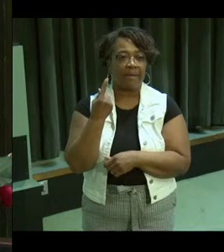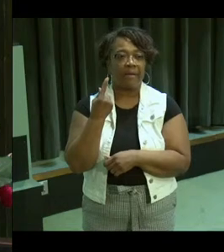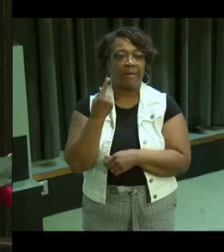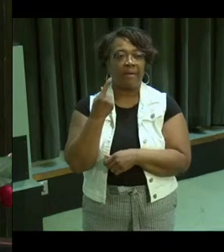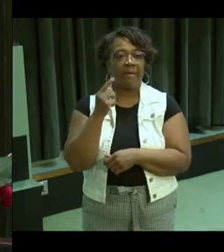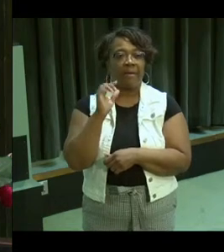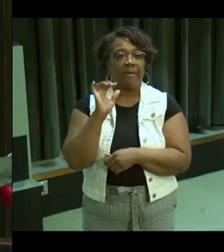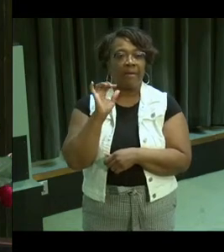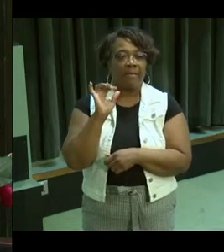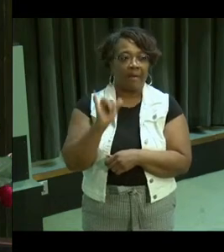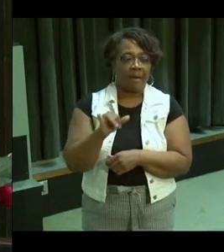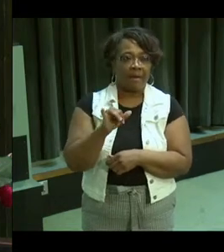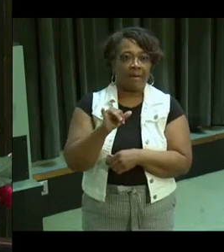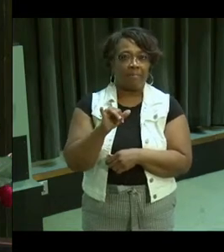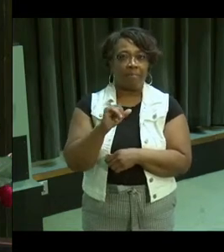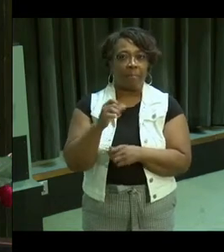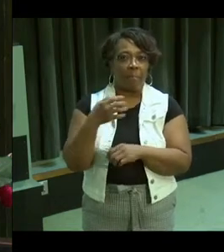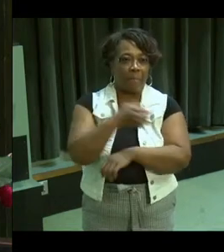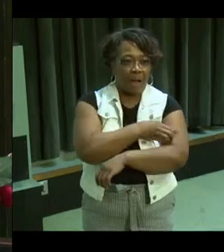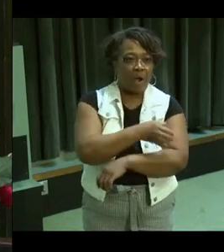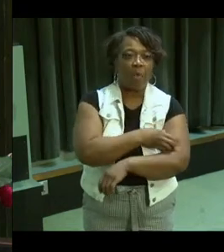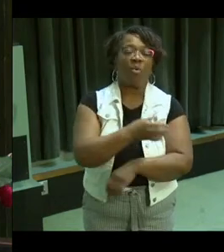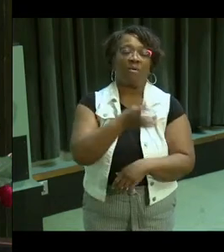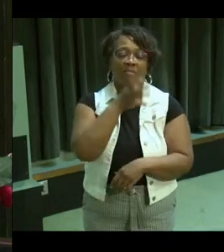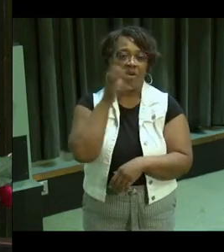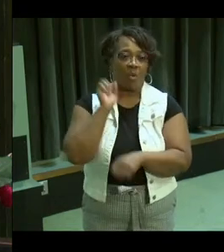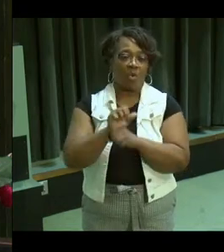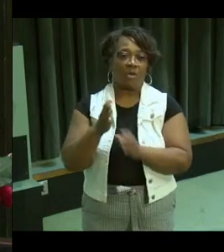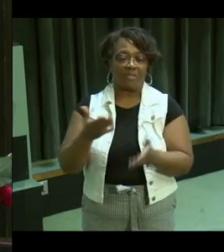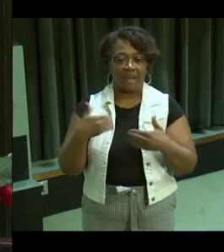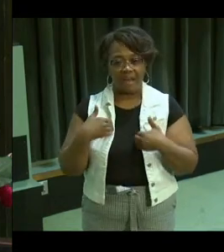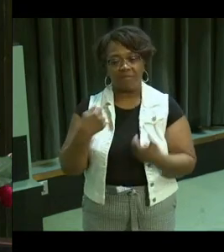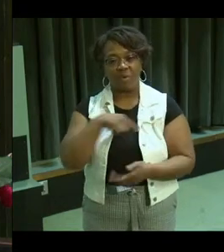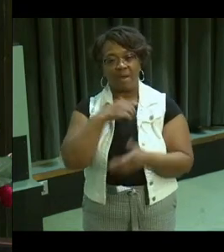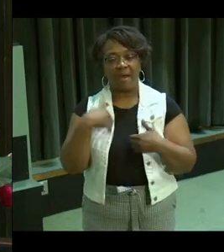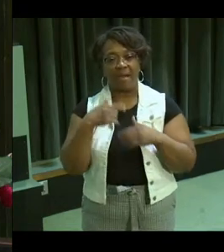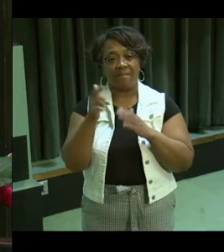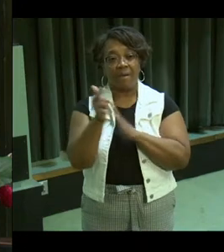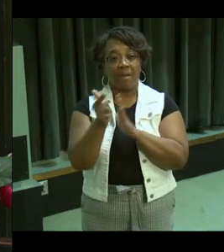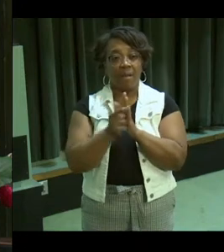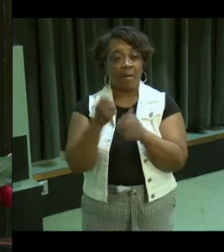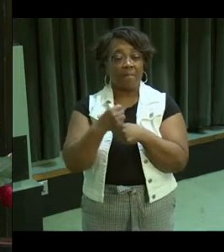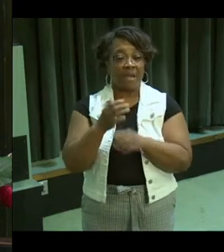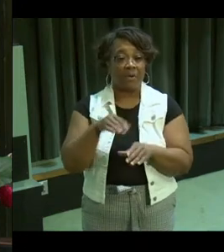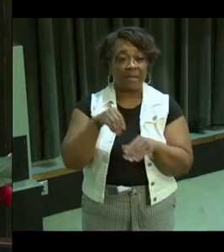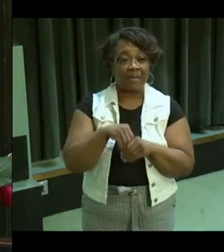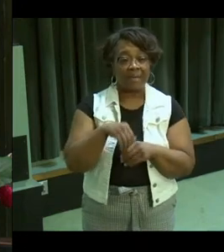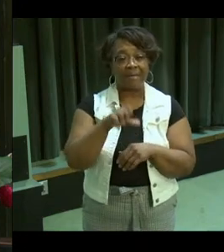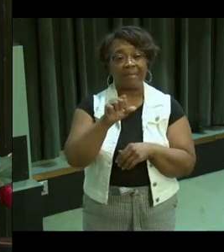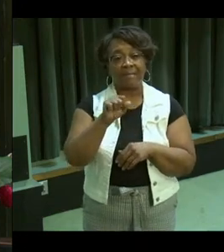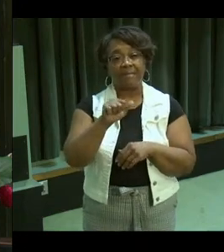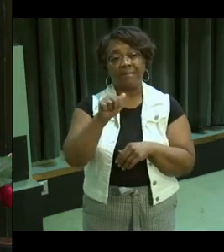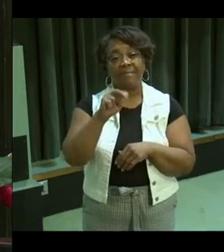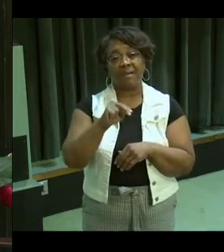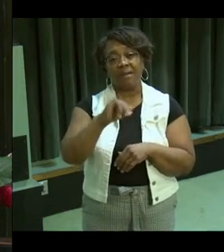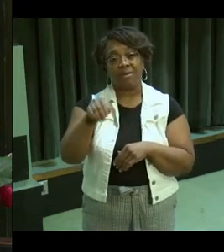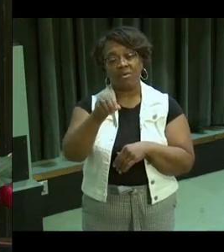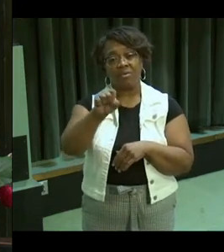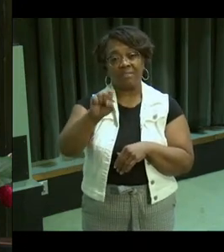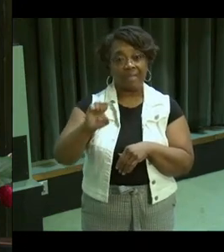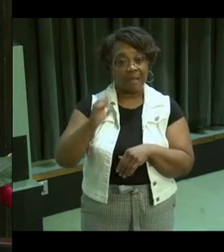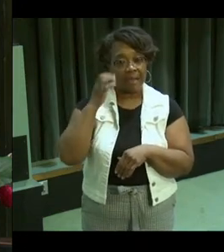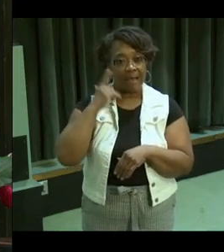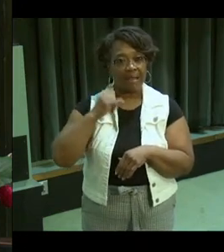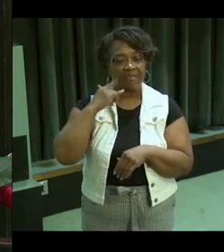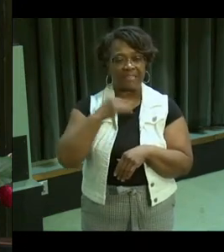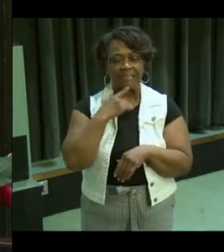kind of reach that farm workers